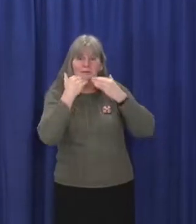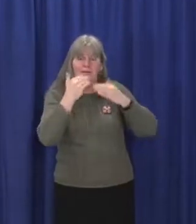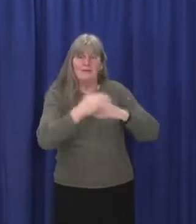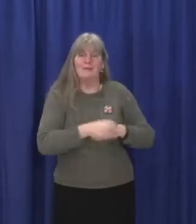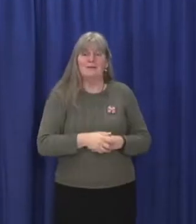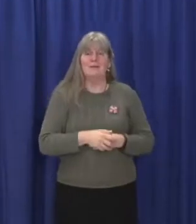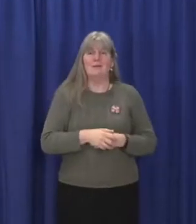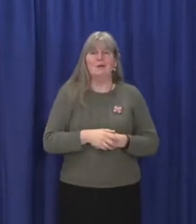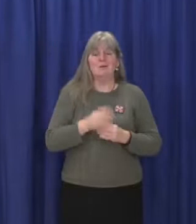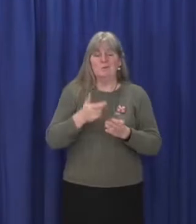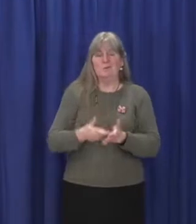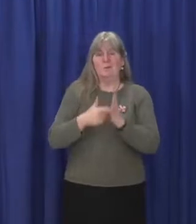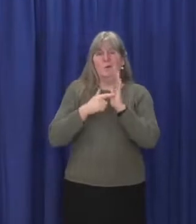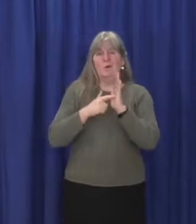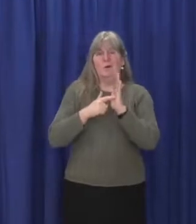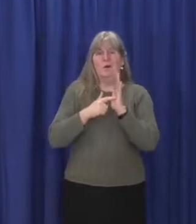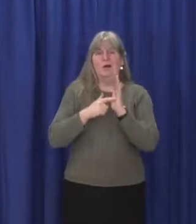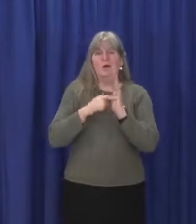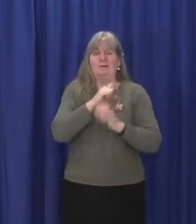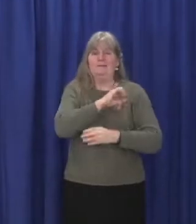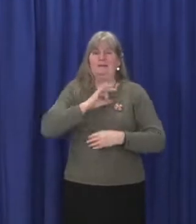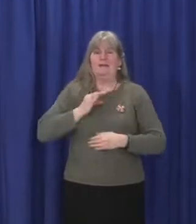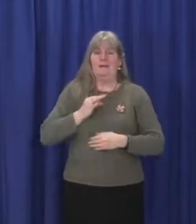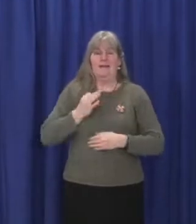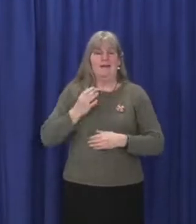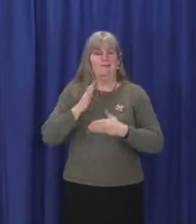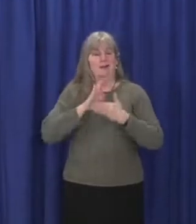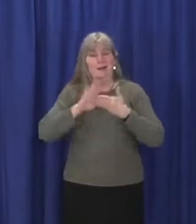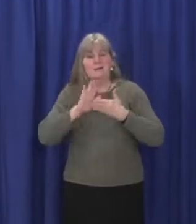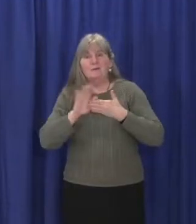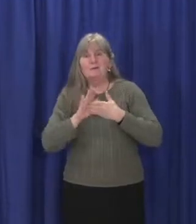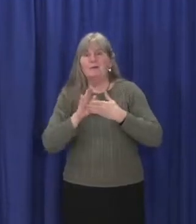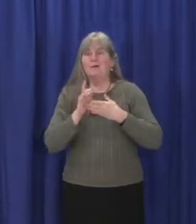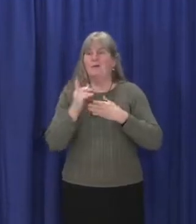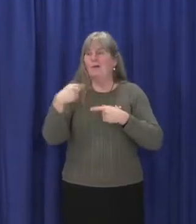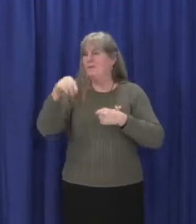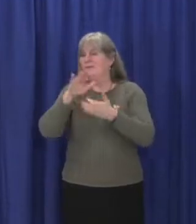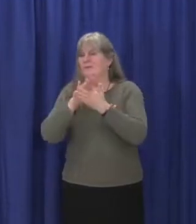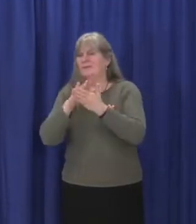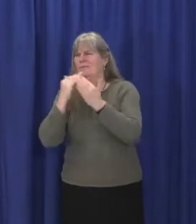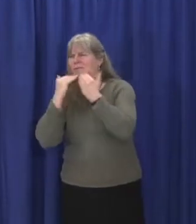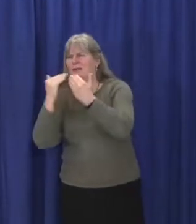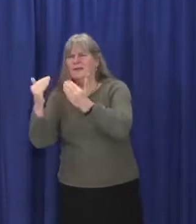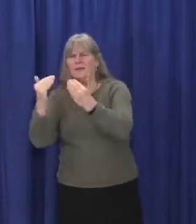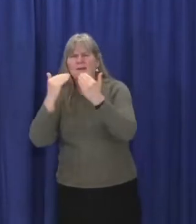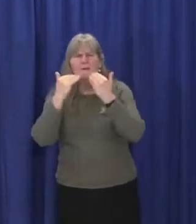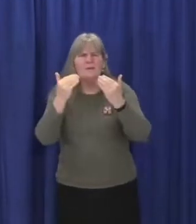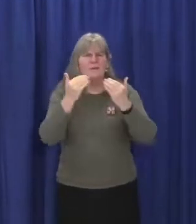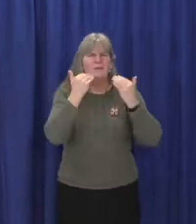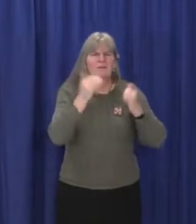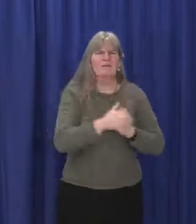working behind the scenes and sometimes out in the schools, thank you. To the students and the parents